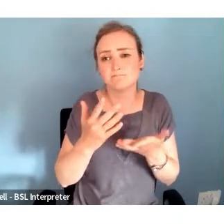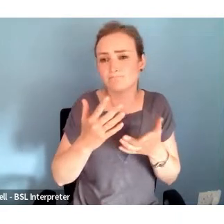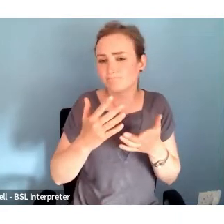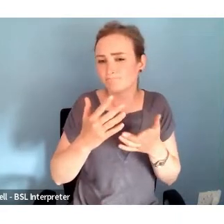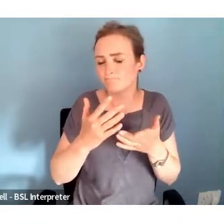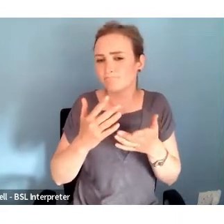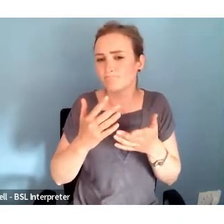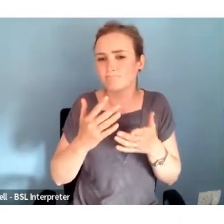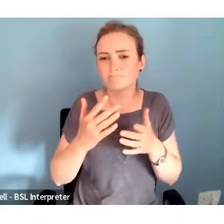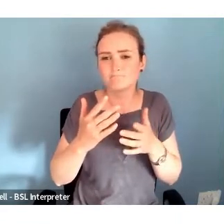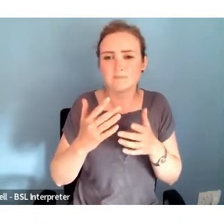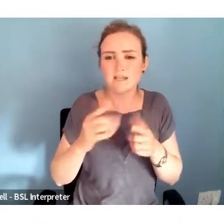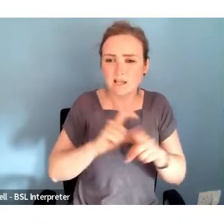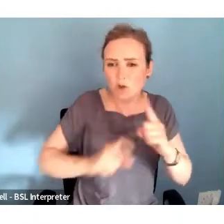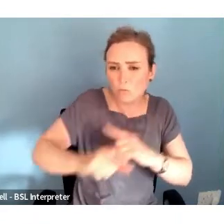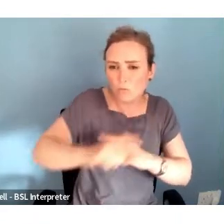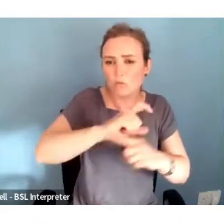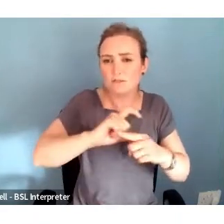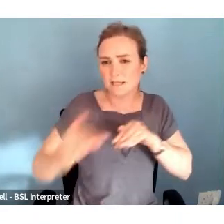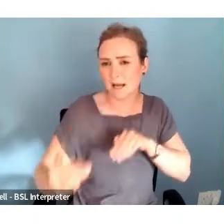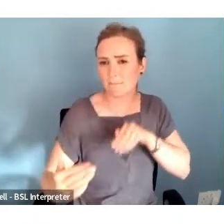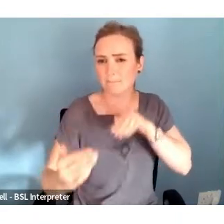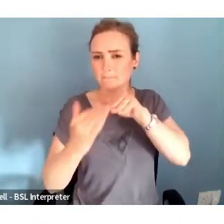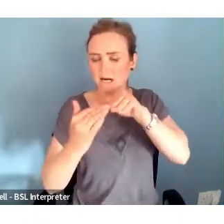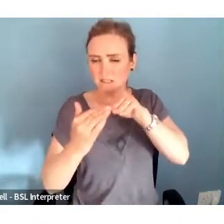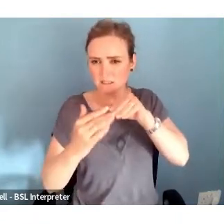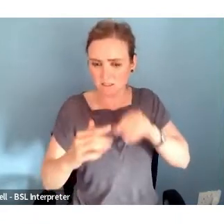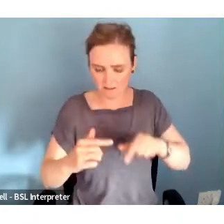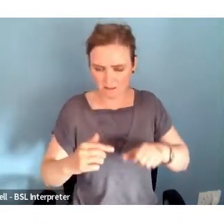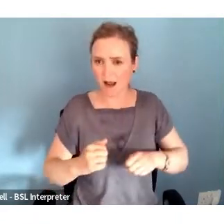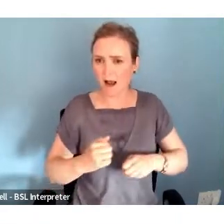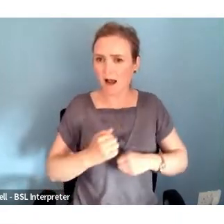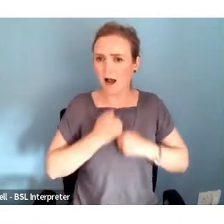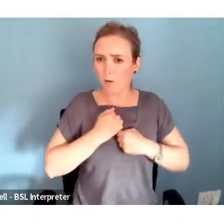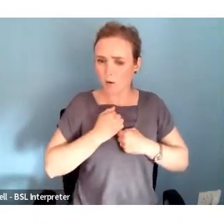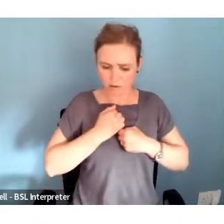and obviously, as an organisation, we need to ensure that we are as well. So